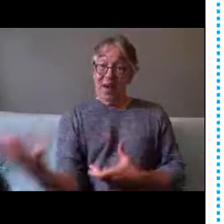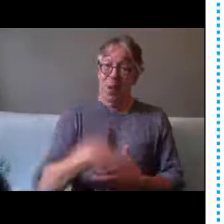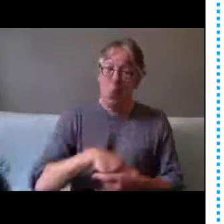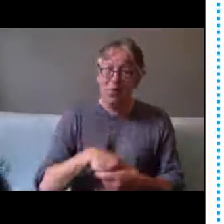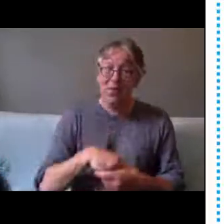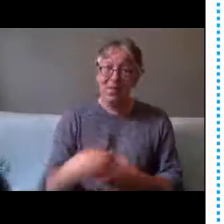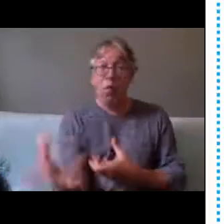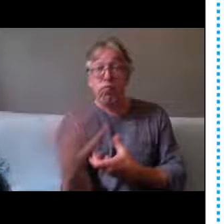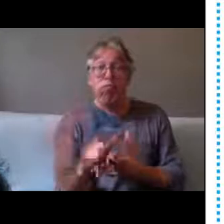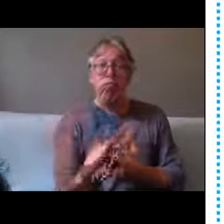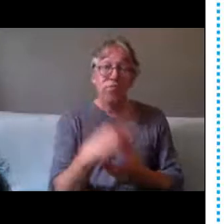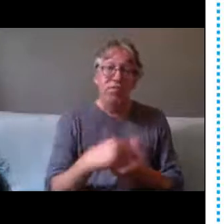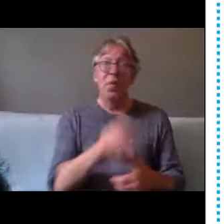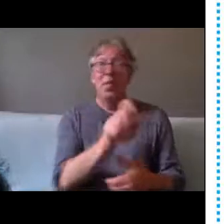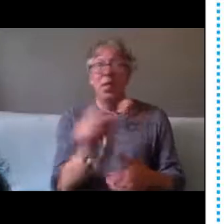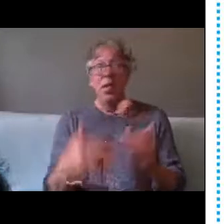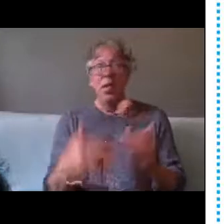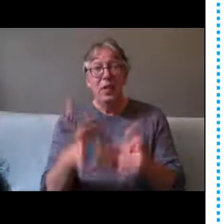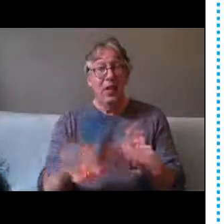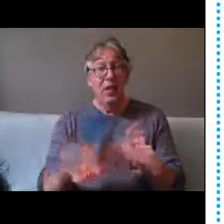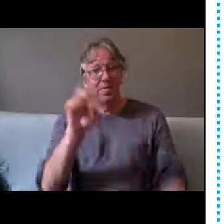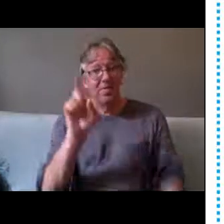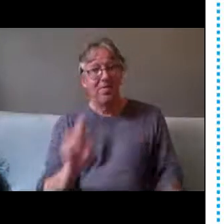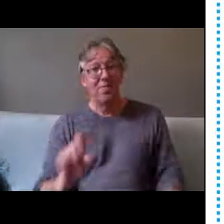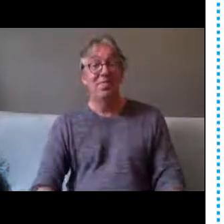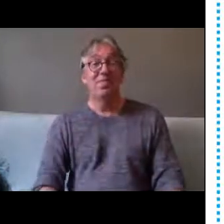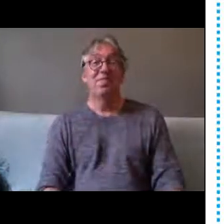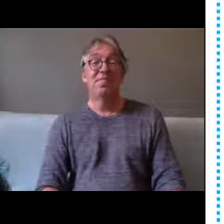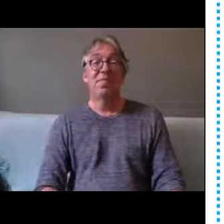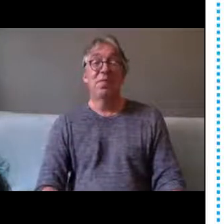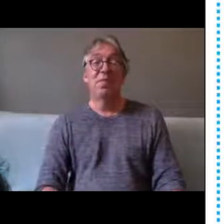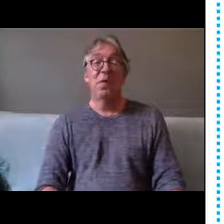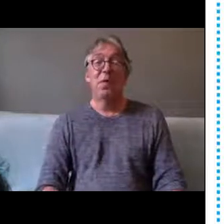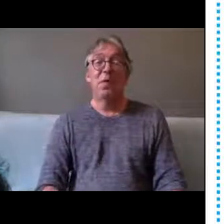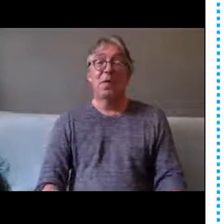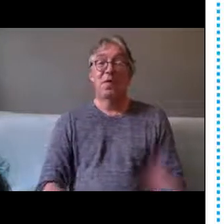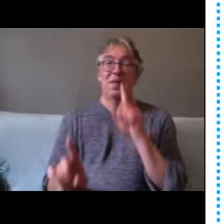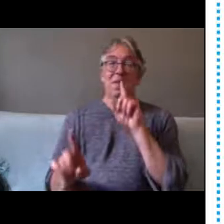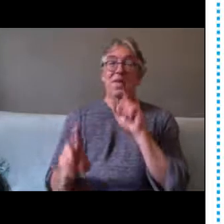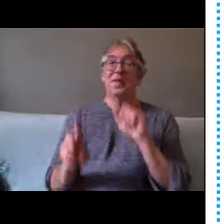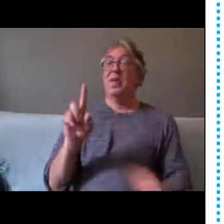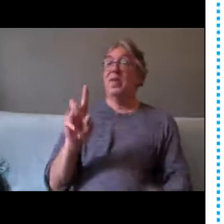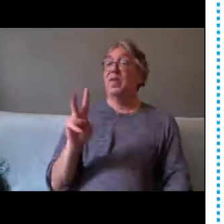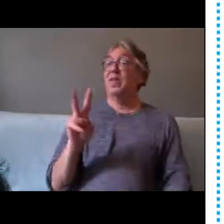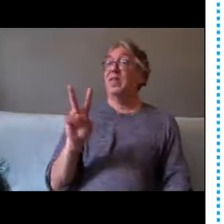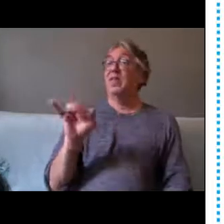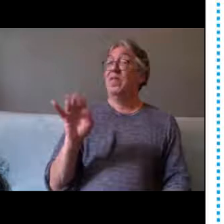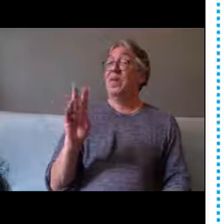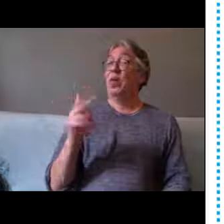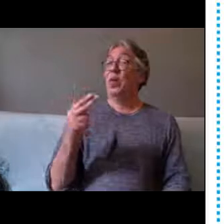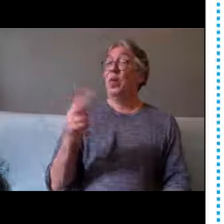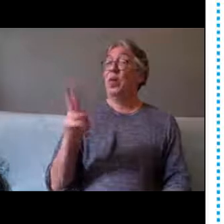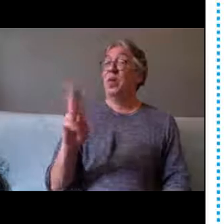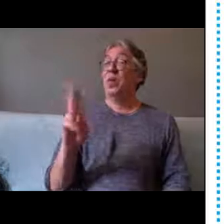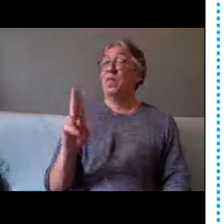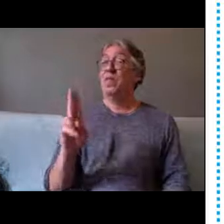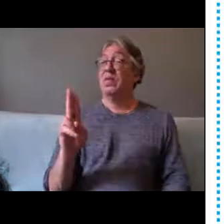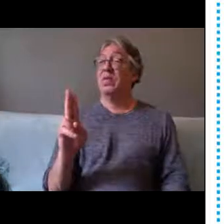I think inclusive is what makes the background of the talent programme.